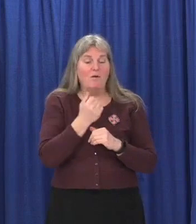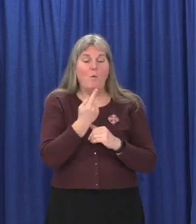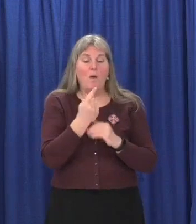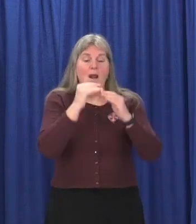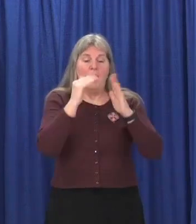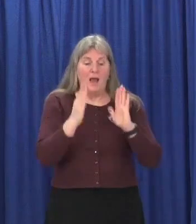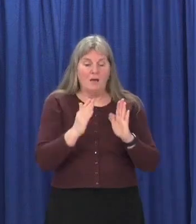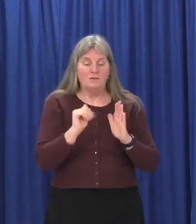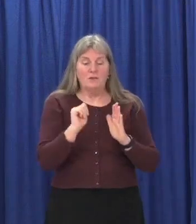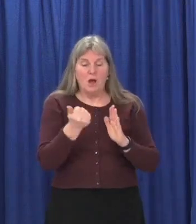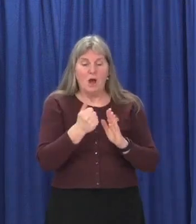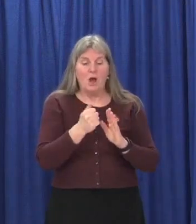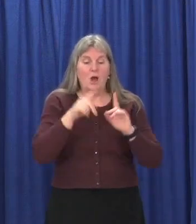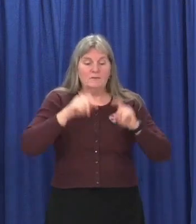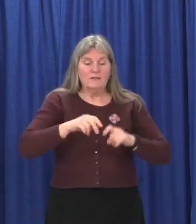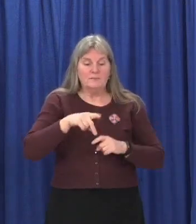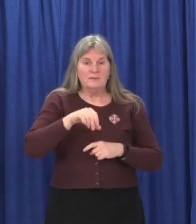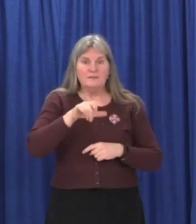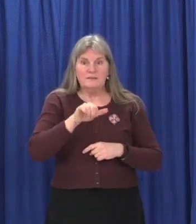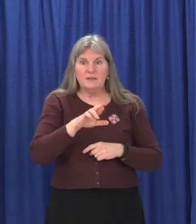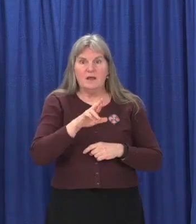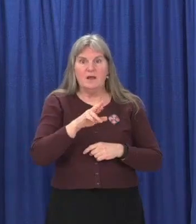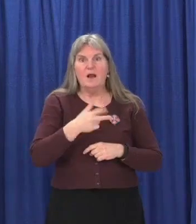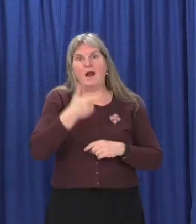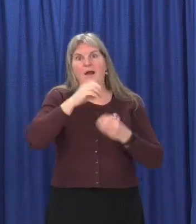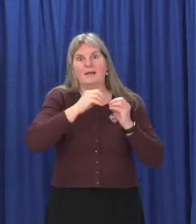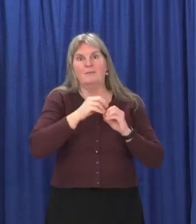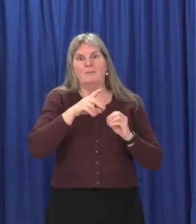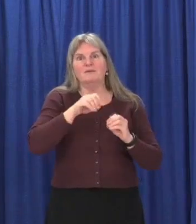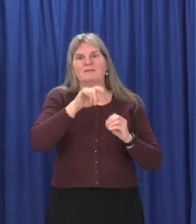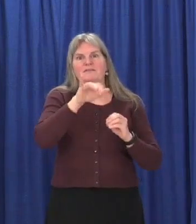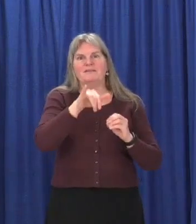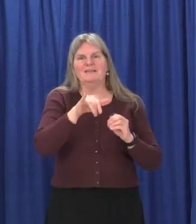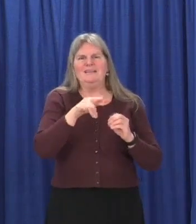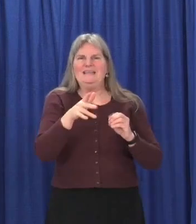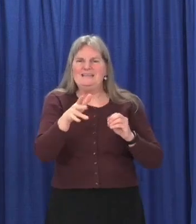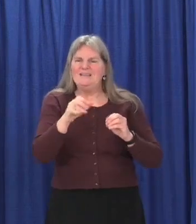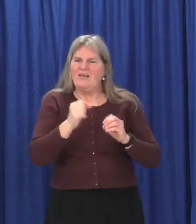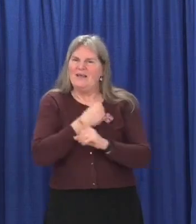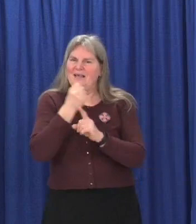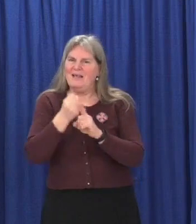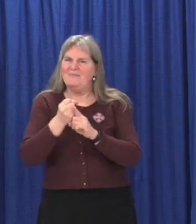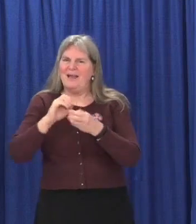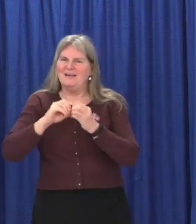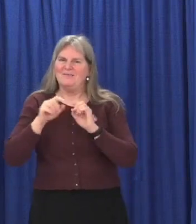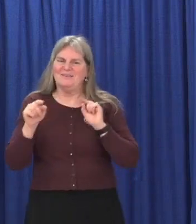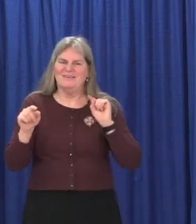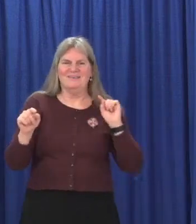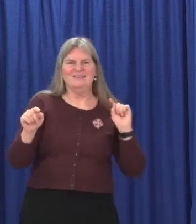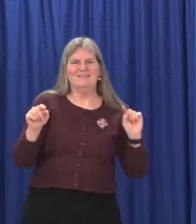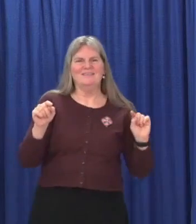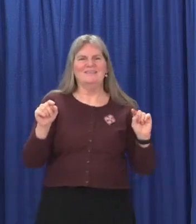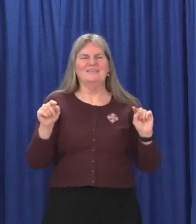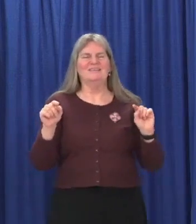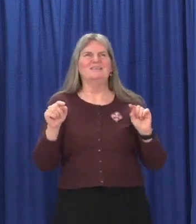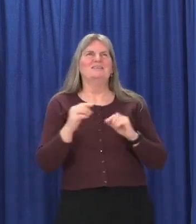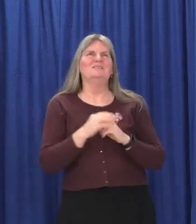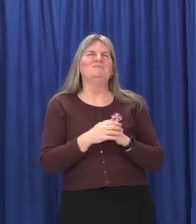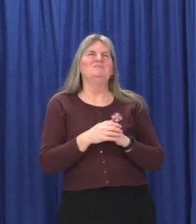of people who have Omicron. So you can see how different factors affect that case positivity. What I've been very